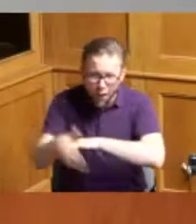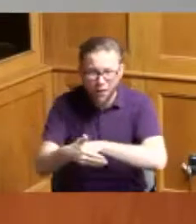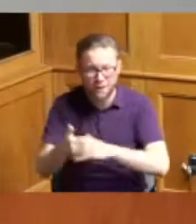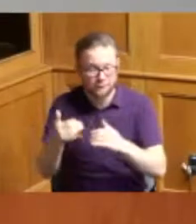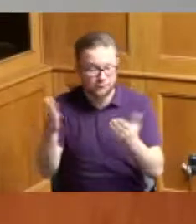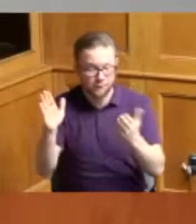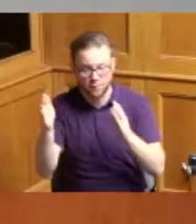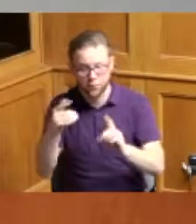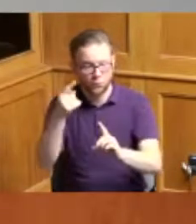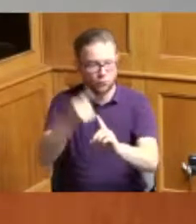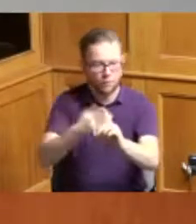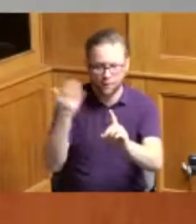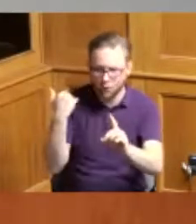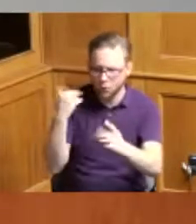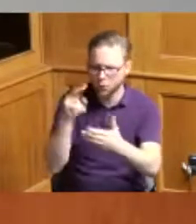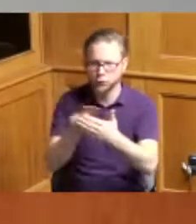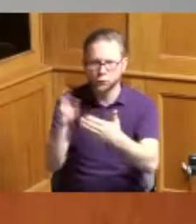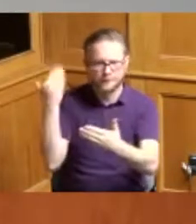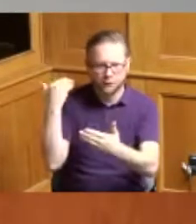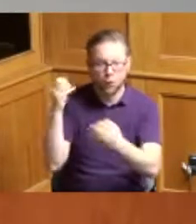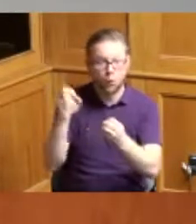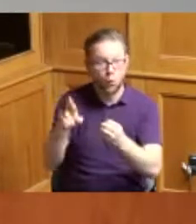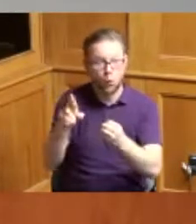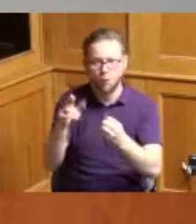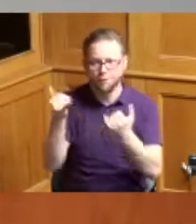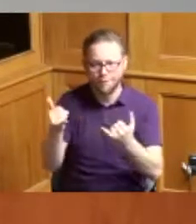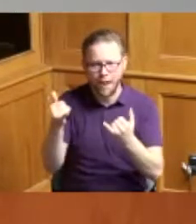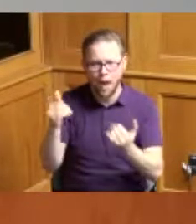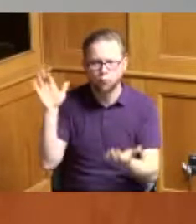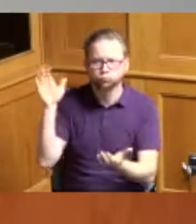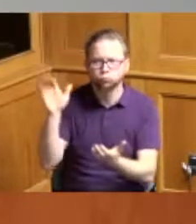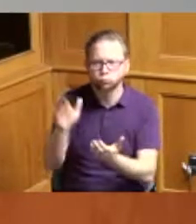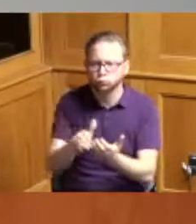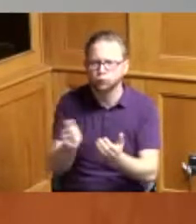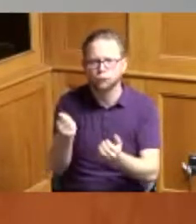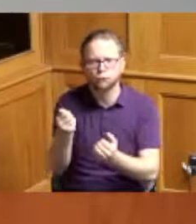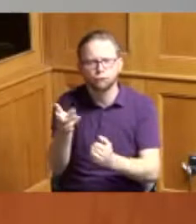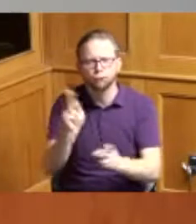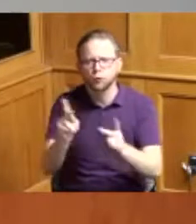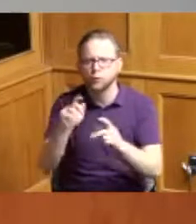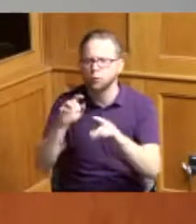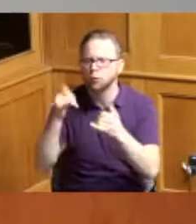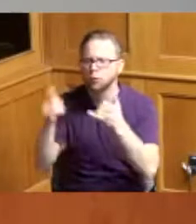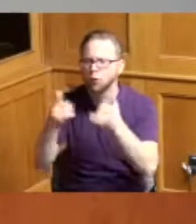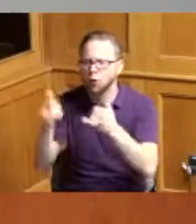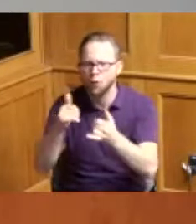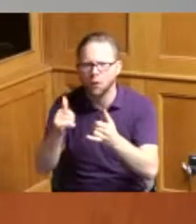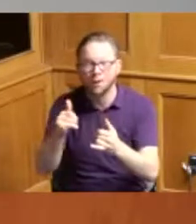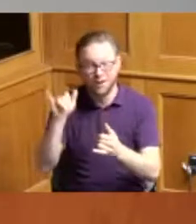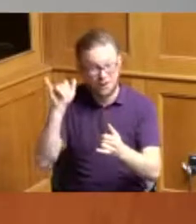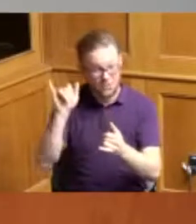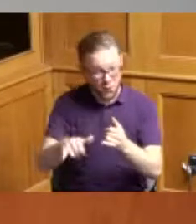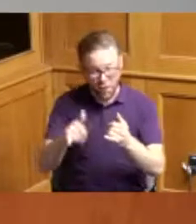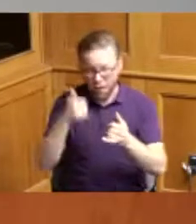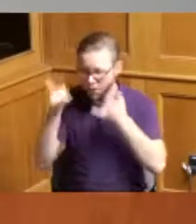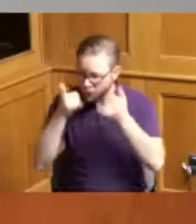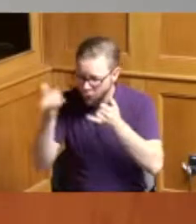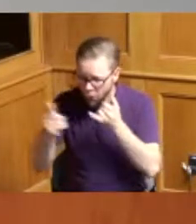or two weeks ago and what what can you take away from the trajectory of the calls coming in for